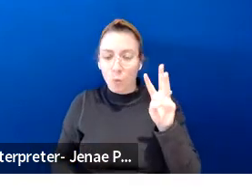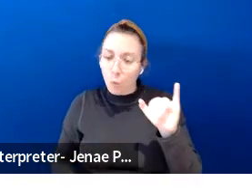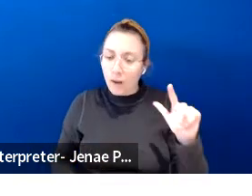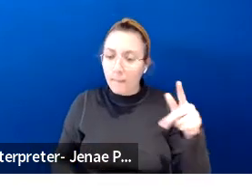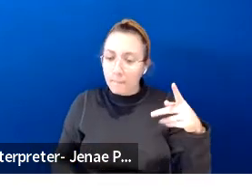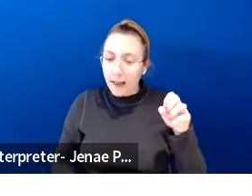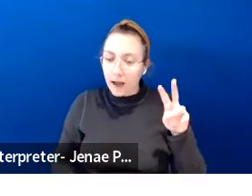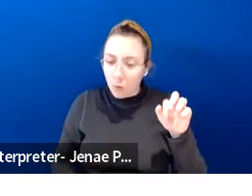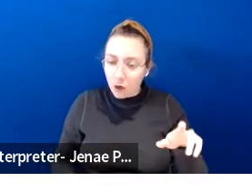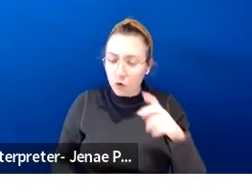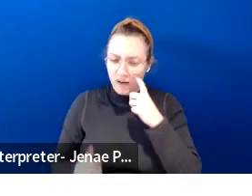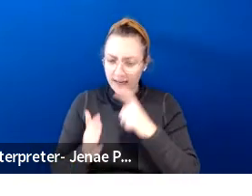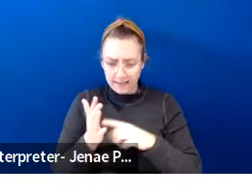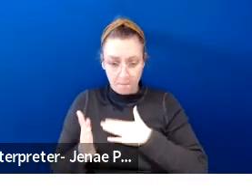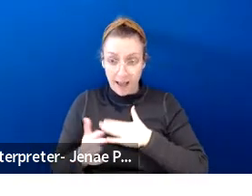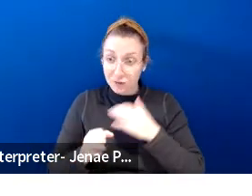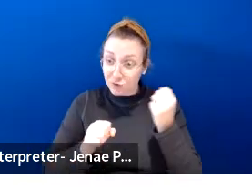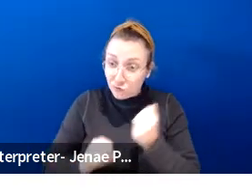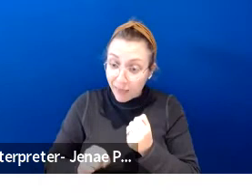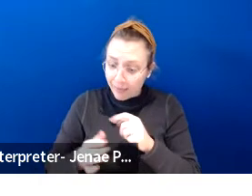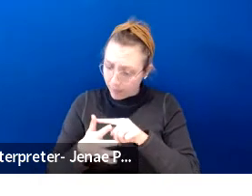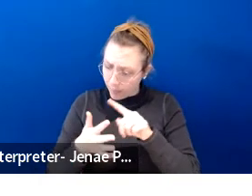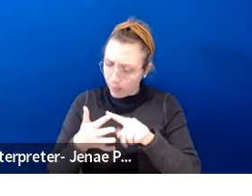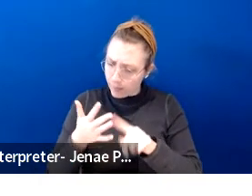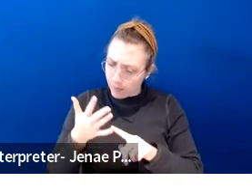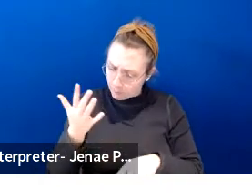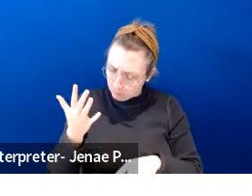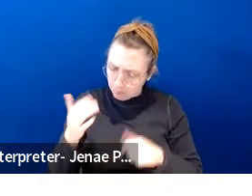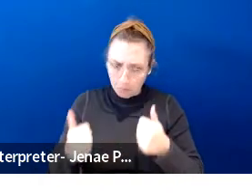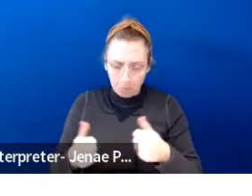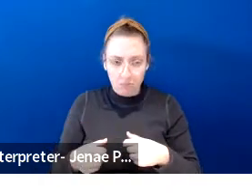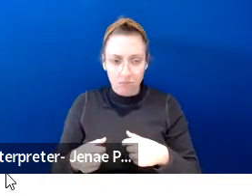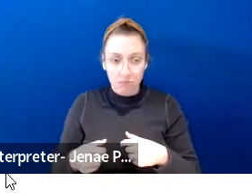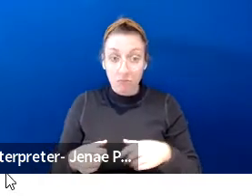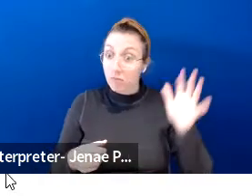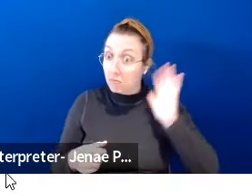You're recognizing when you are successful. In the past, when challenges came up as well